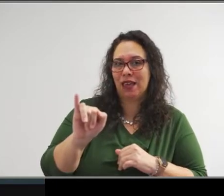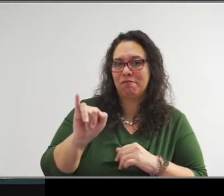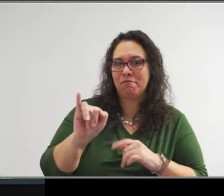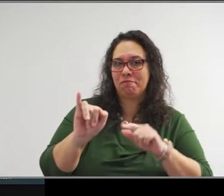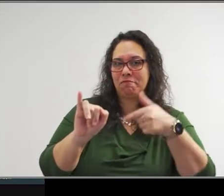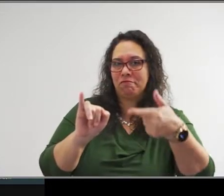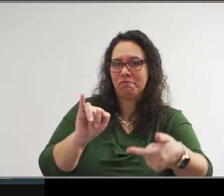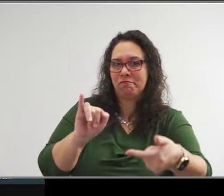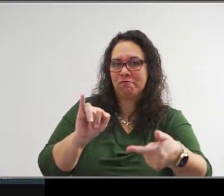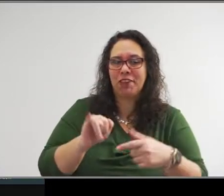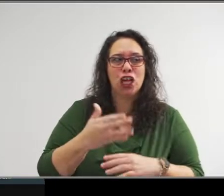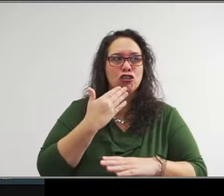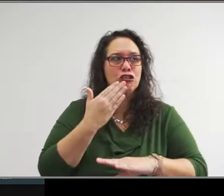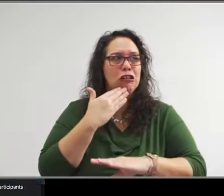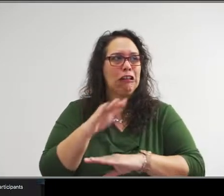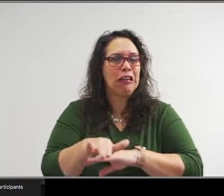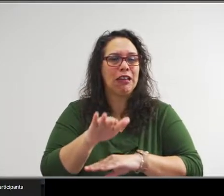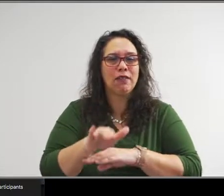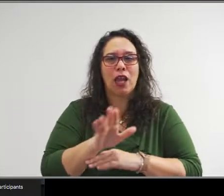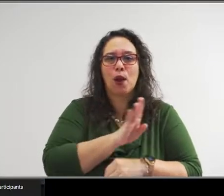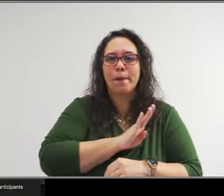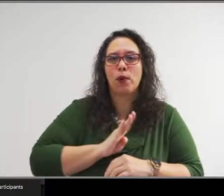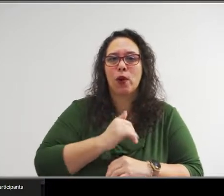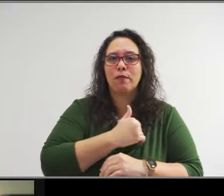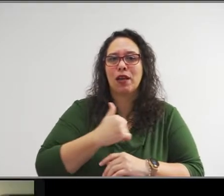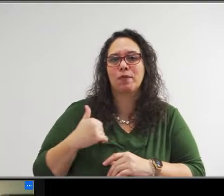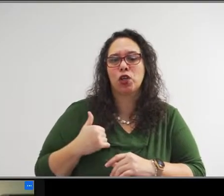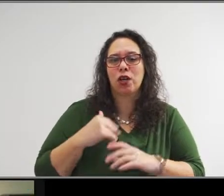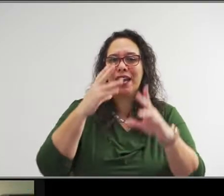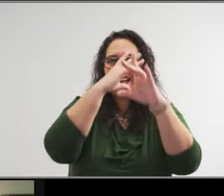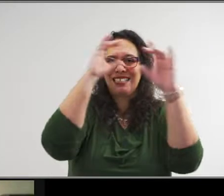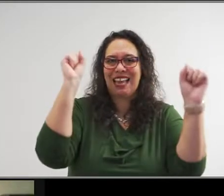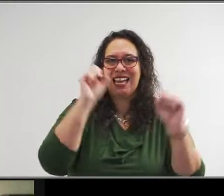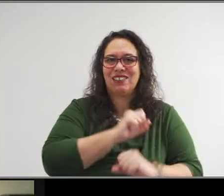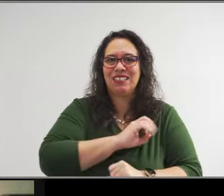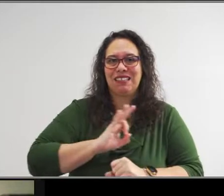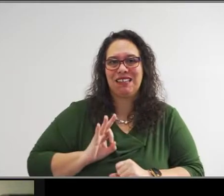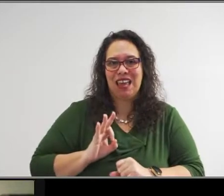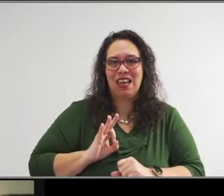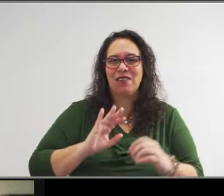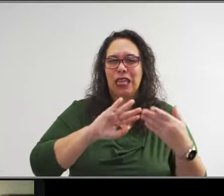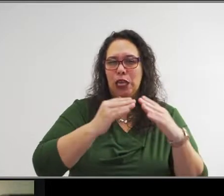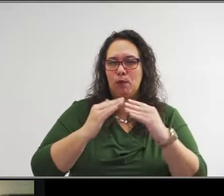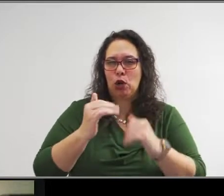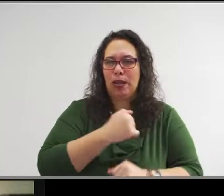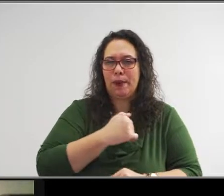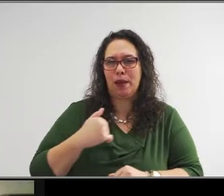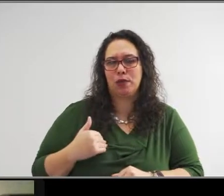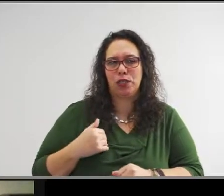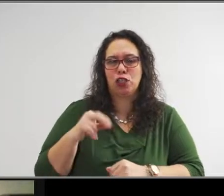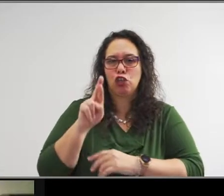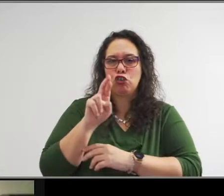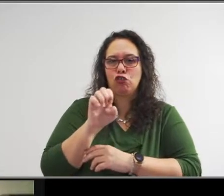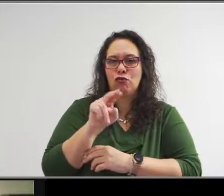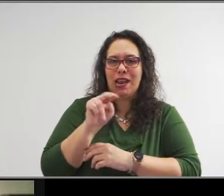Good evening board members, executive staff, and members of the community, Renee Arcus and I are very pleased to